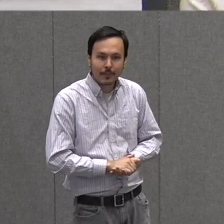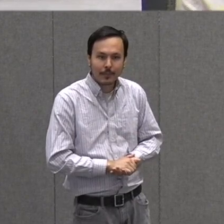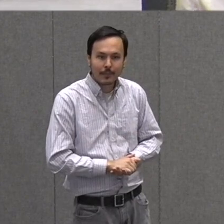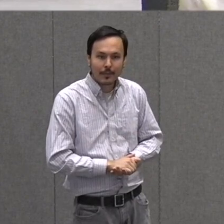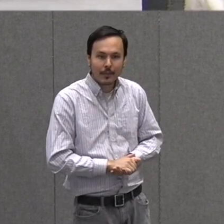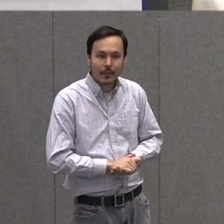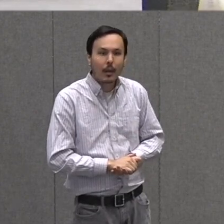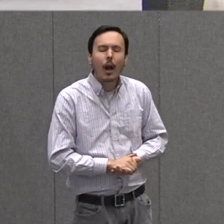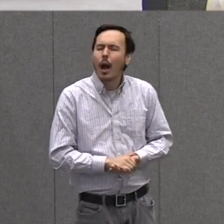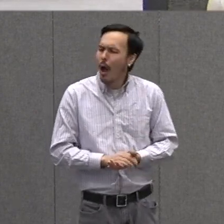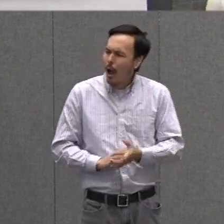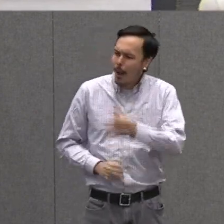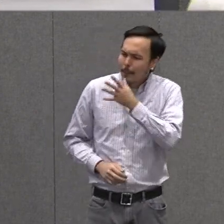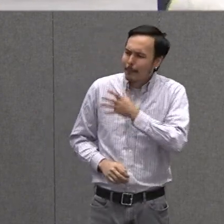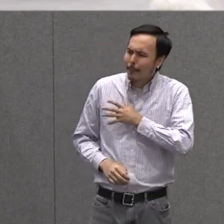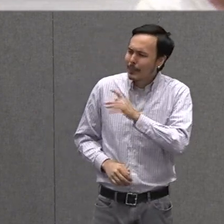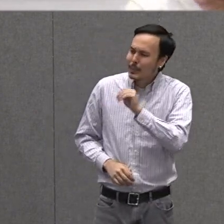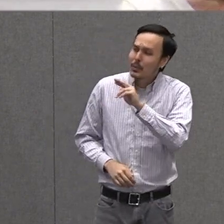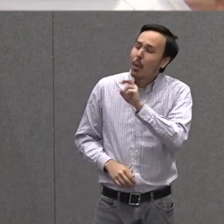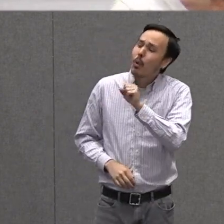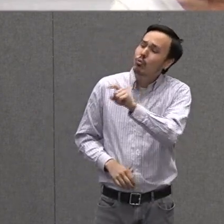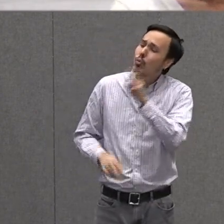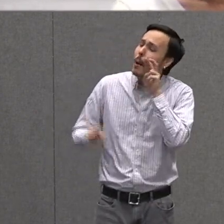Ms Torres, what do you observe in this picture?